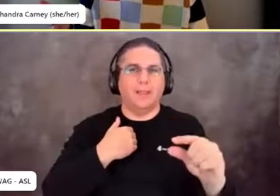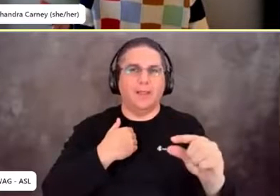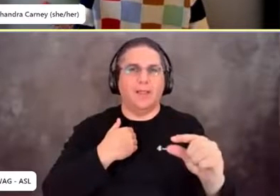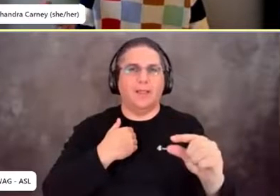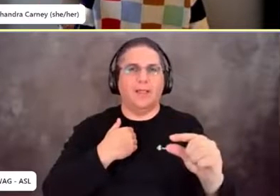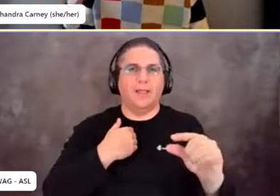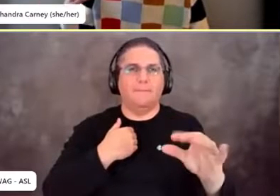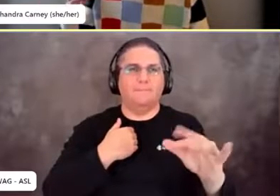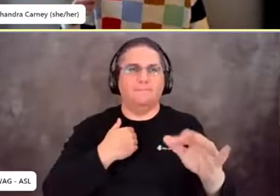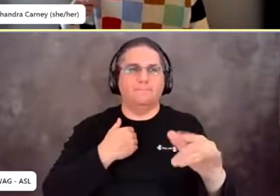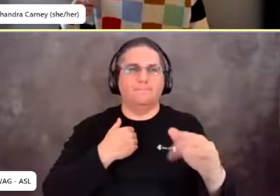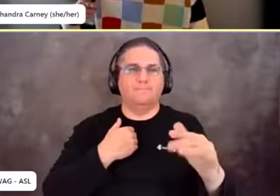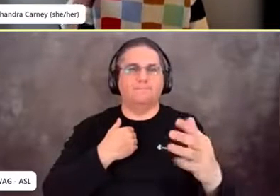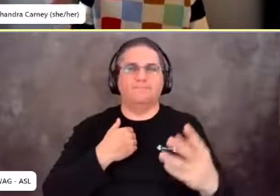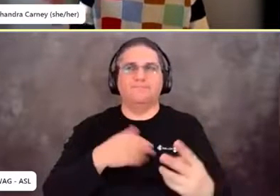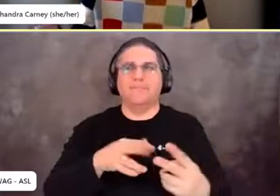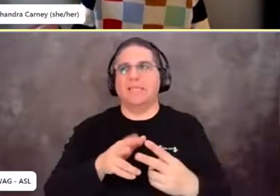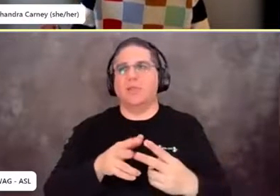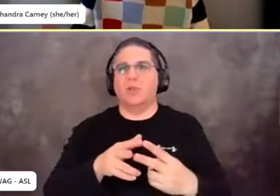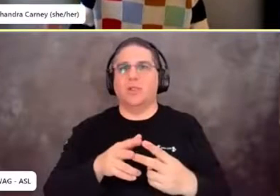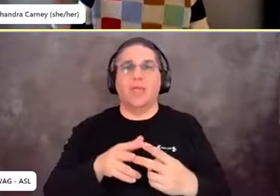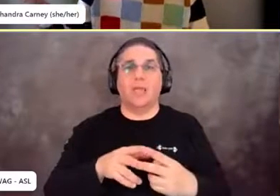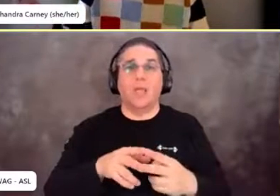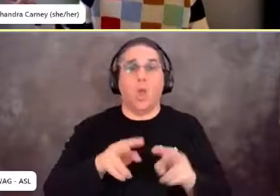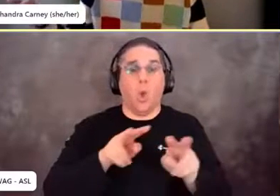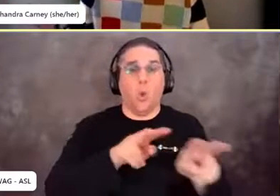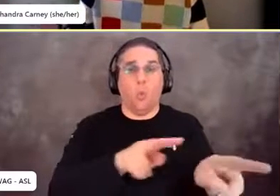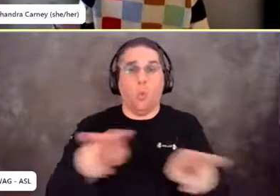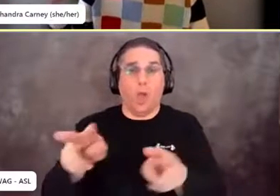the grassroots, I found a very effective way to do this